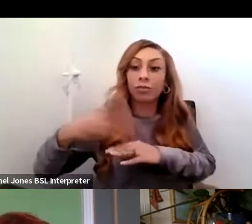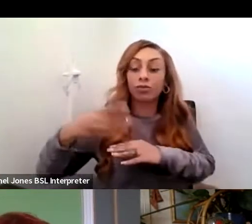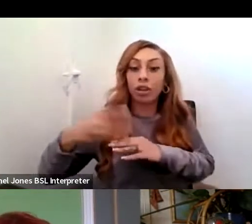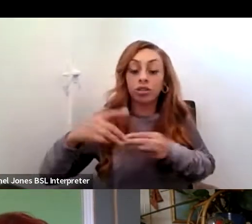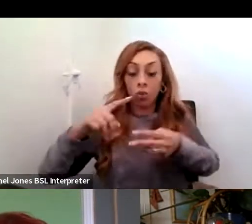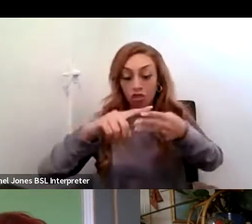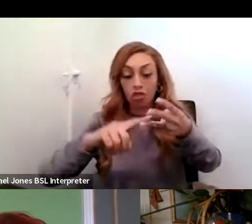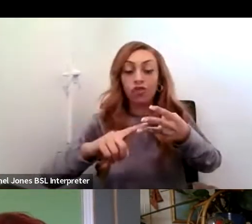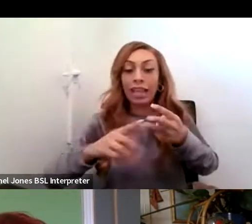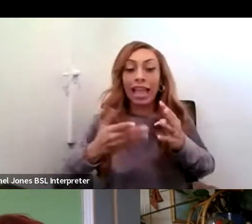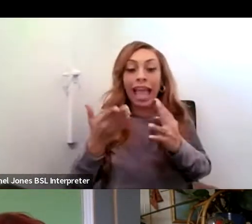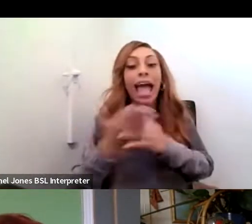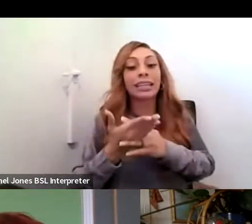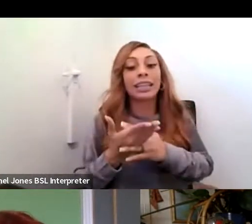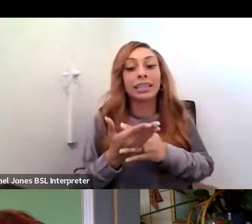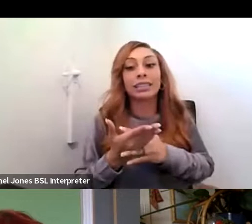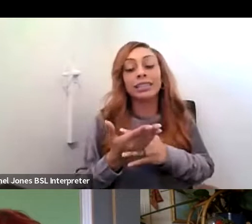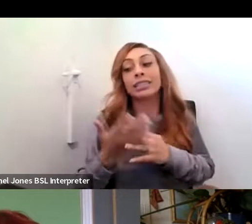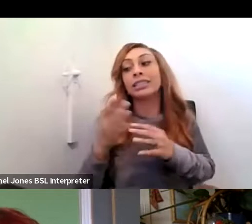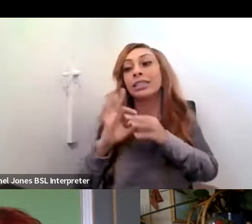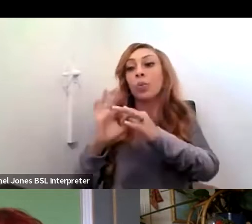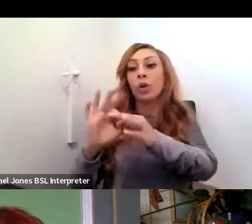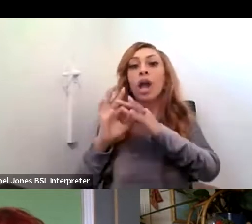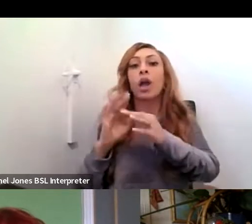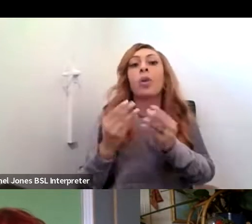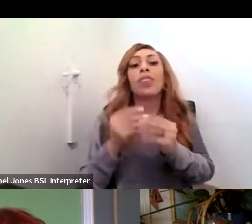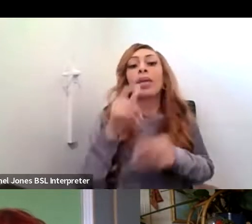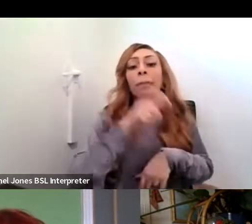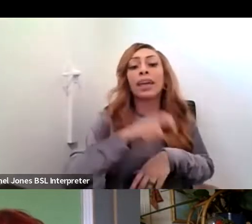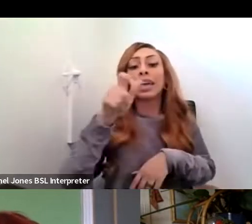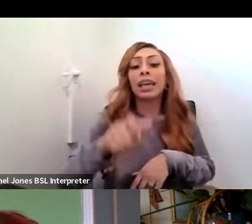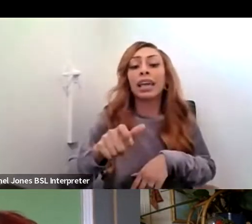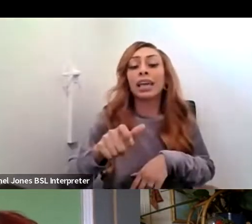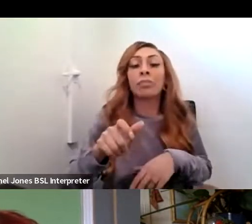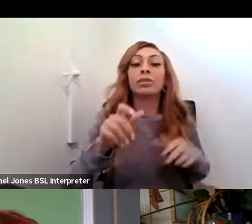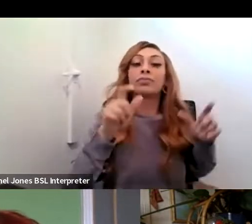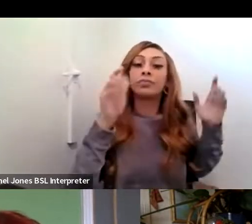And we also worked with some people who are confined to home with autism,